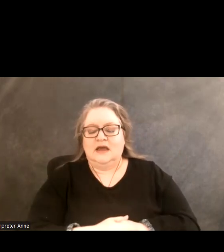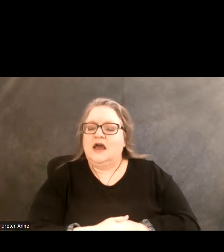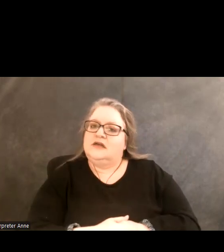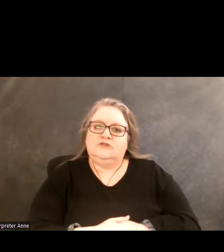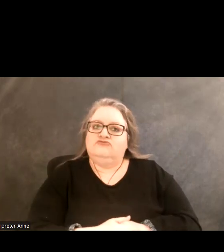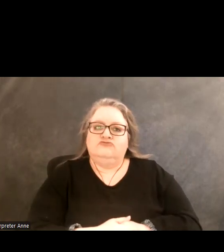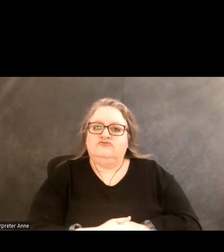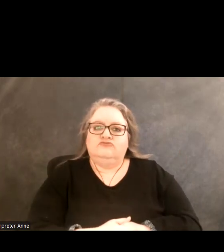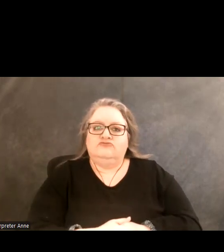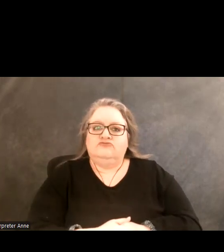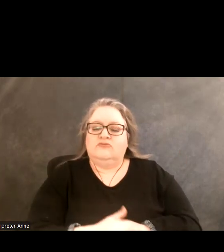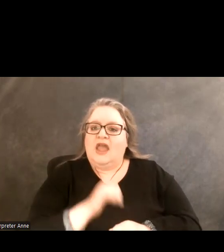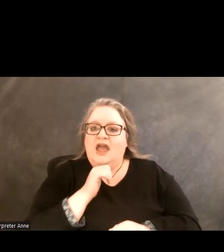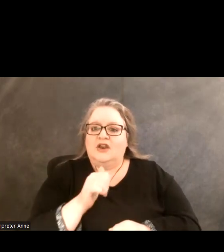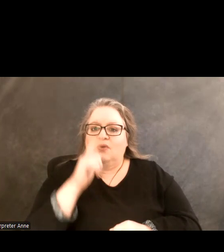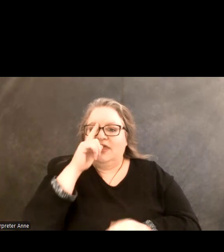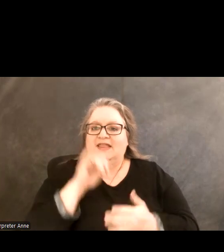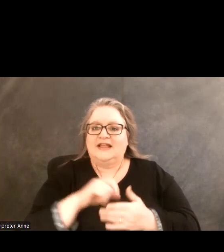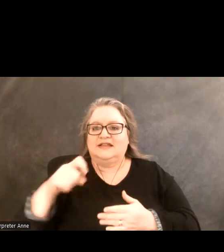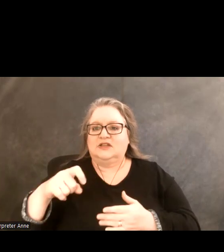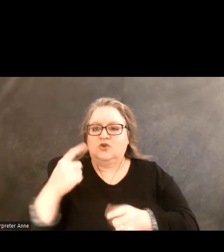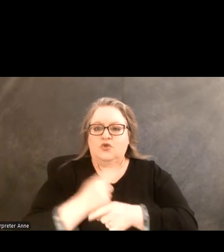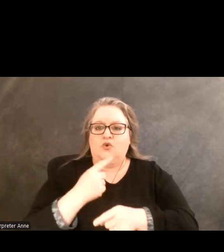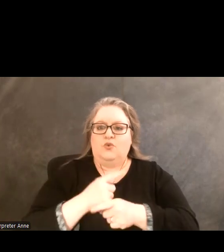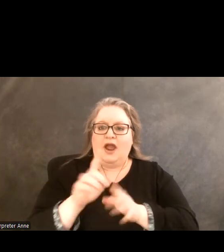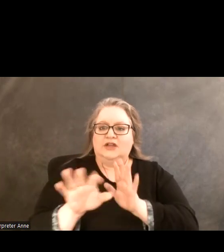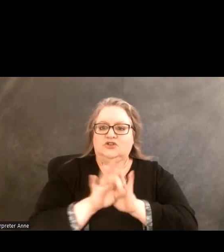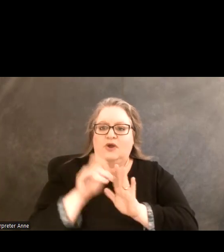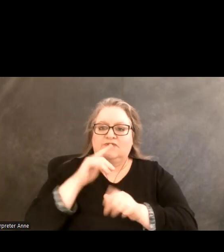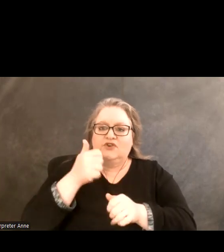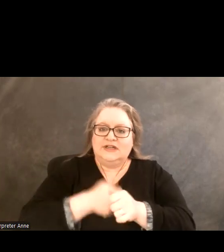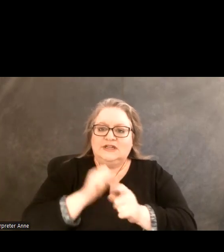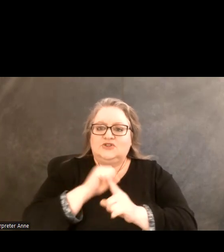necessarily the right choice to make in every circumstance.